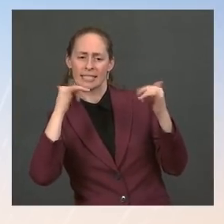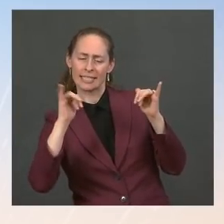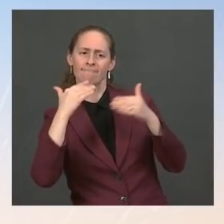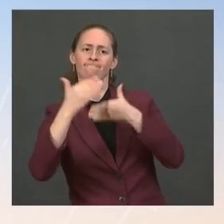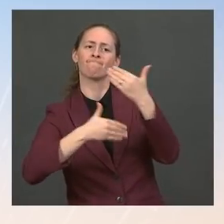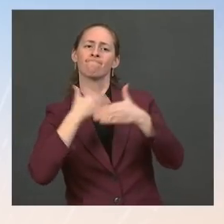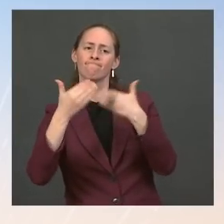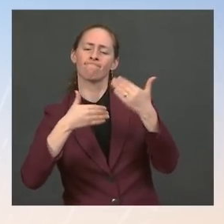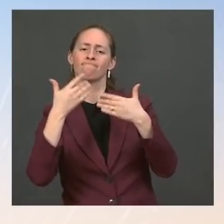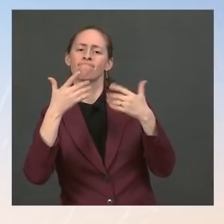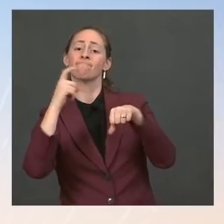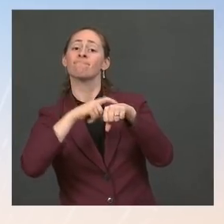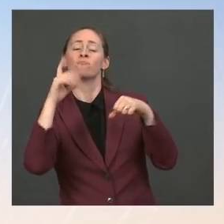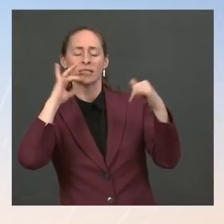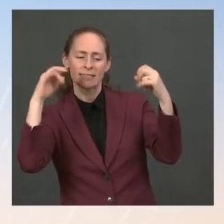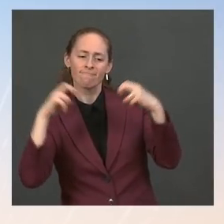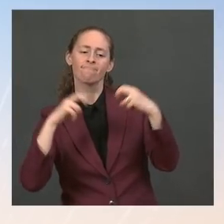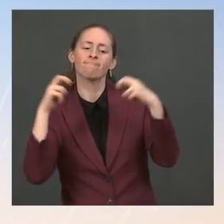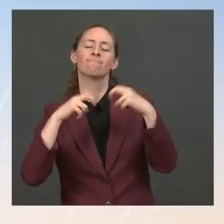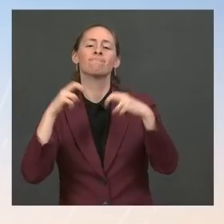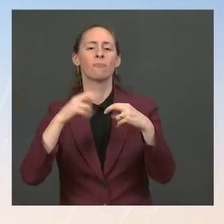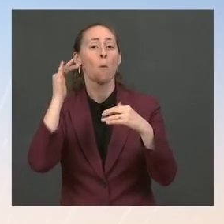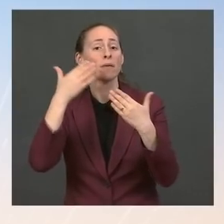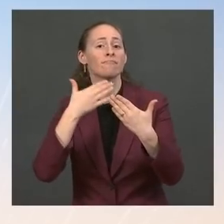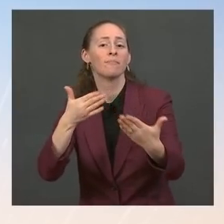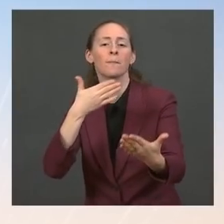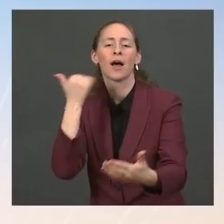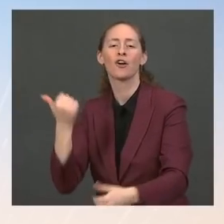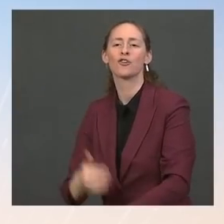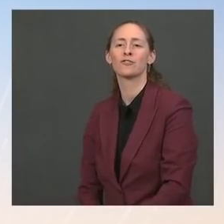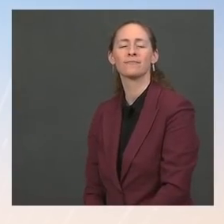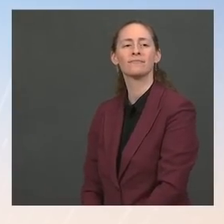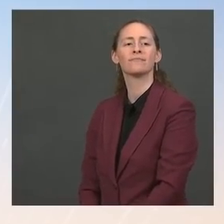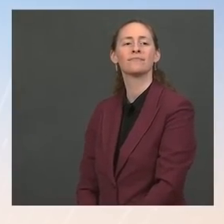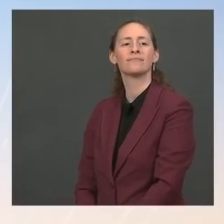Ms. Psaki: Thank you. The Press: Democrats are calling for the President to release barrels